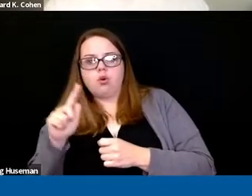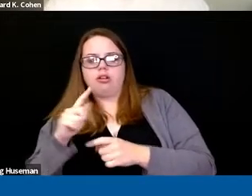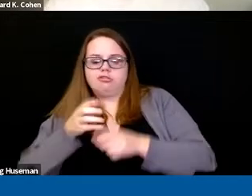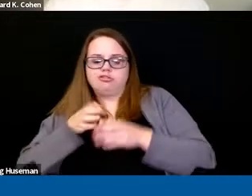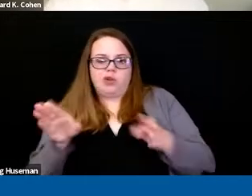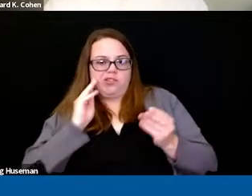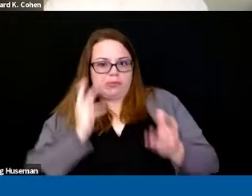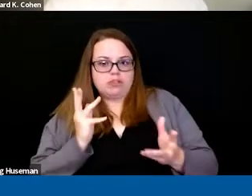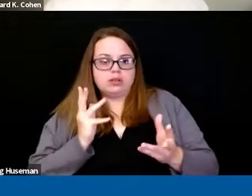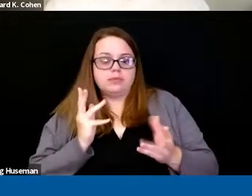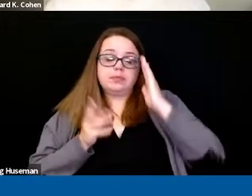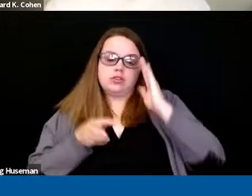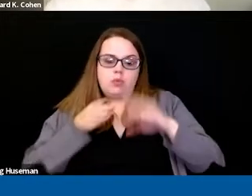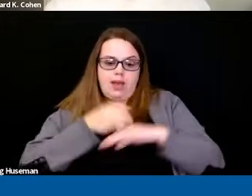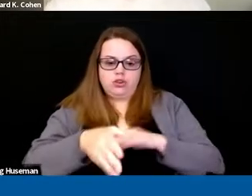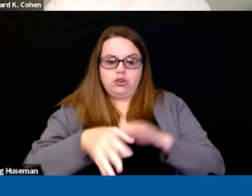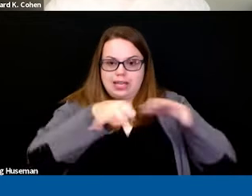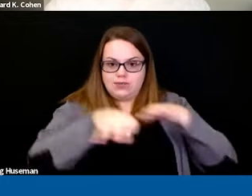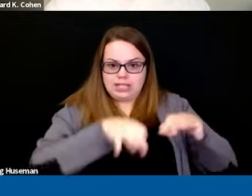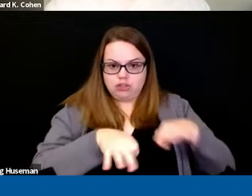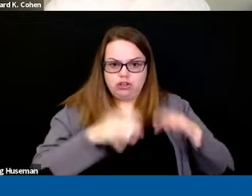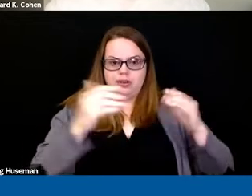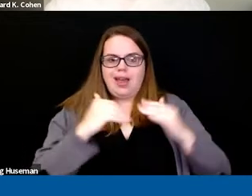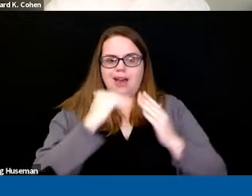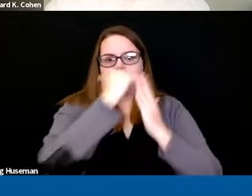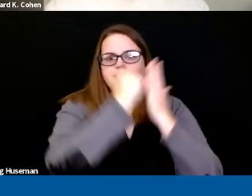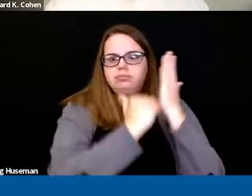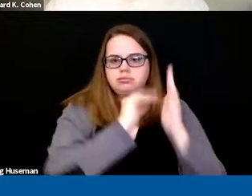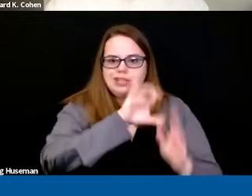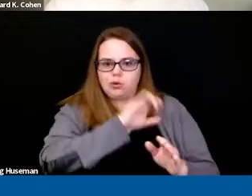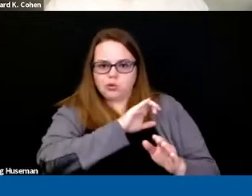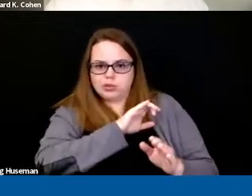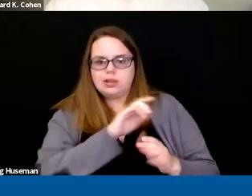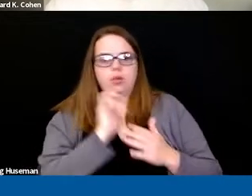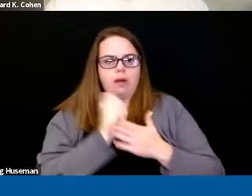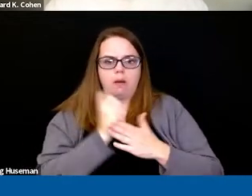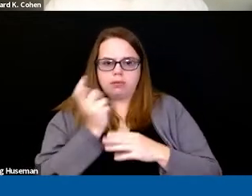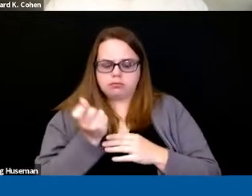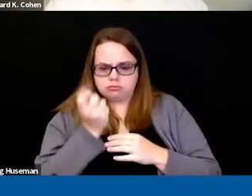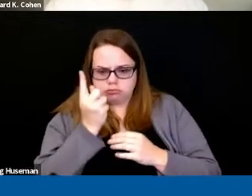After the definition of each role, we have a table of Characteristics that will further help you in determining what you need to include,